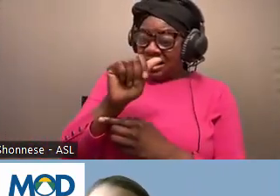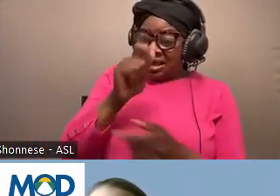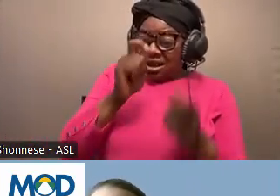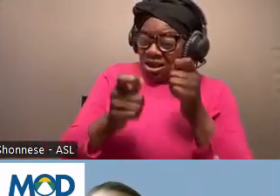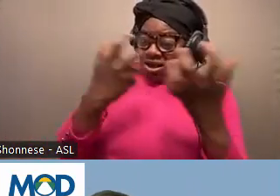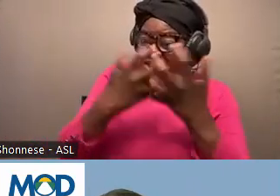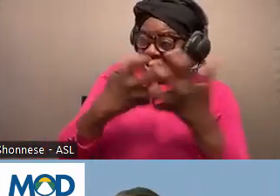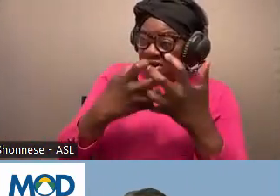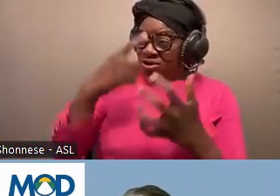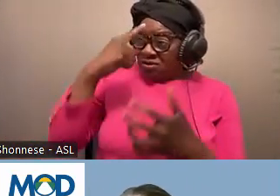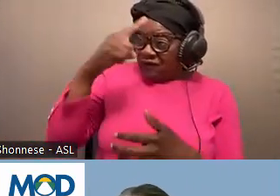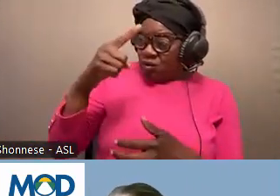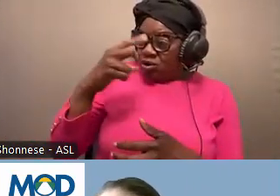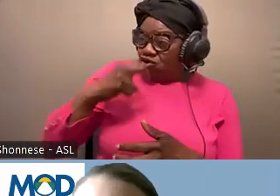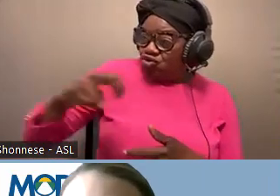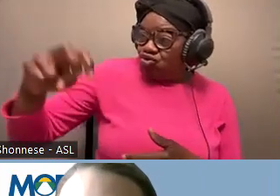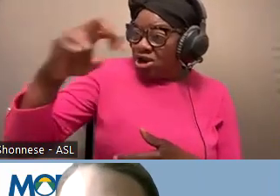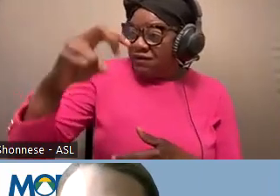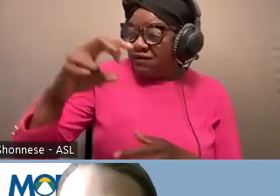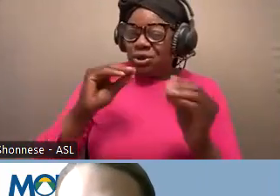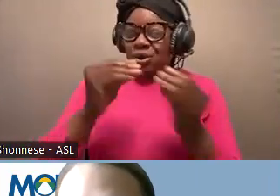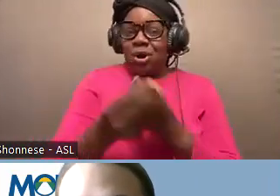you know, it's kind of like a hot topic because,